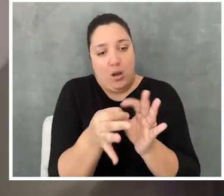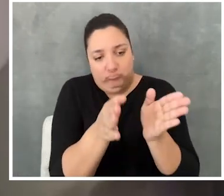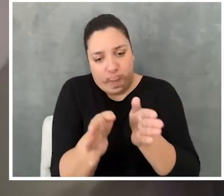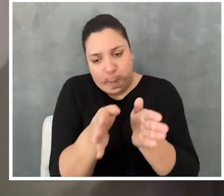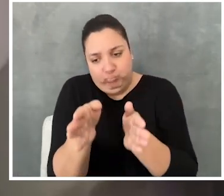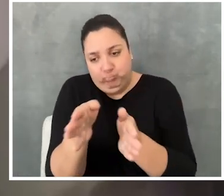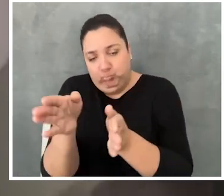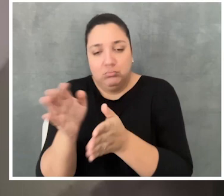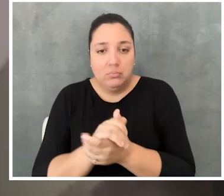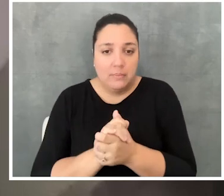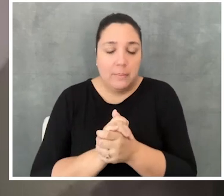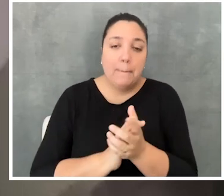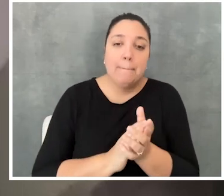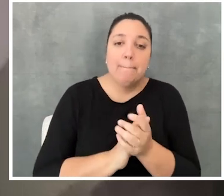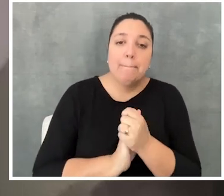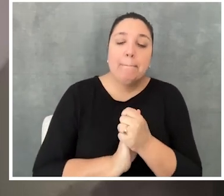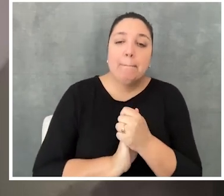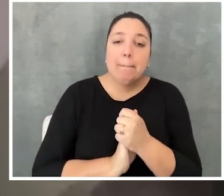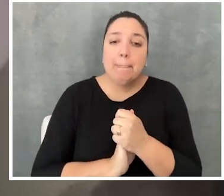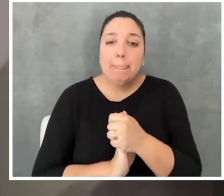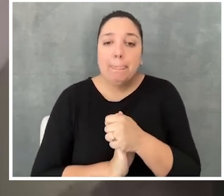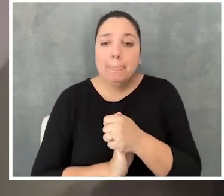And what that is